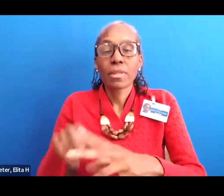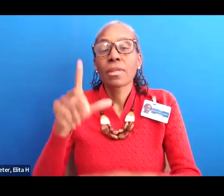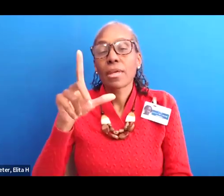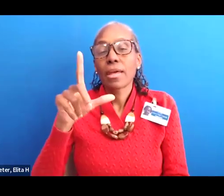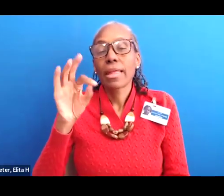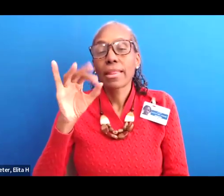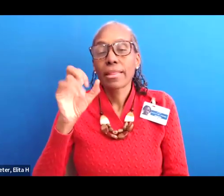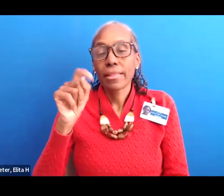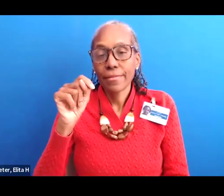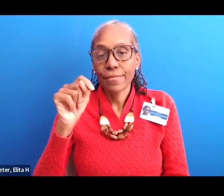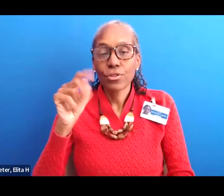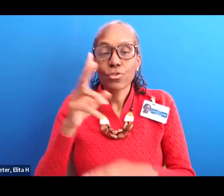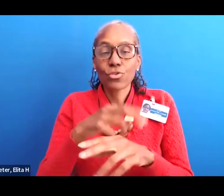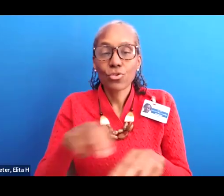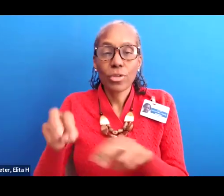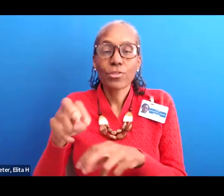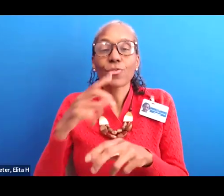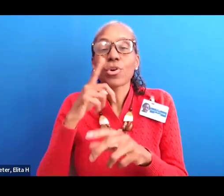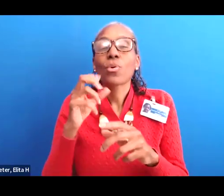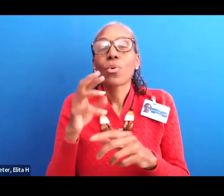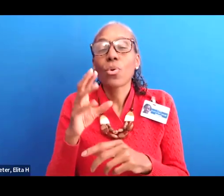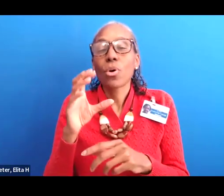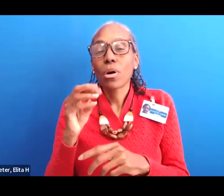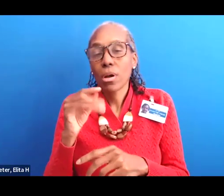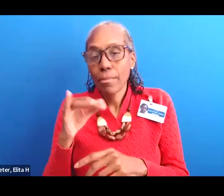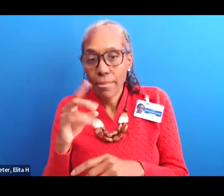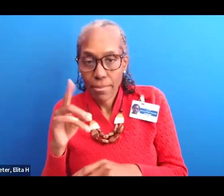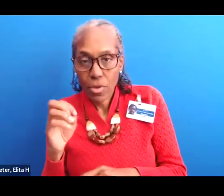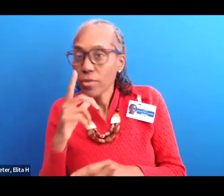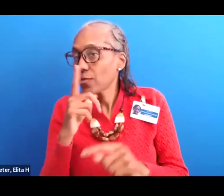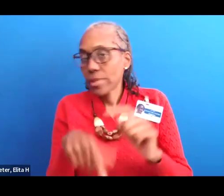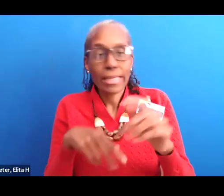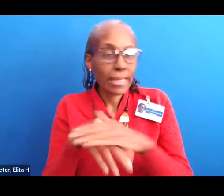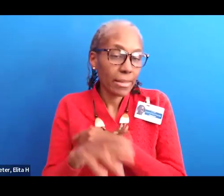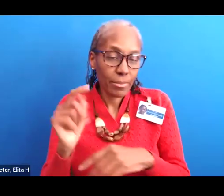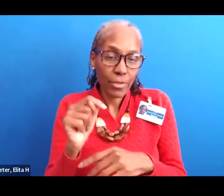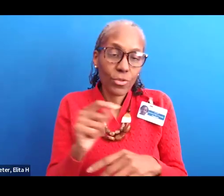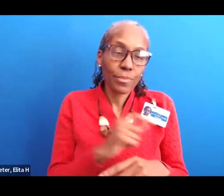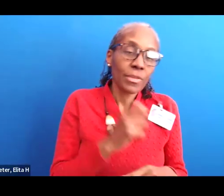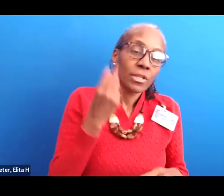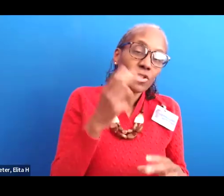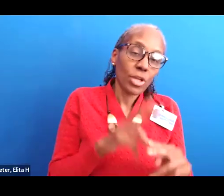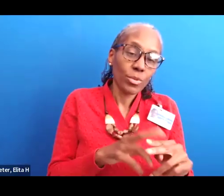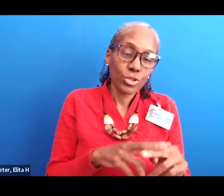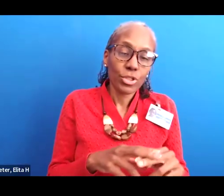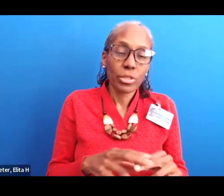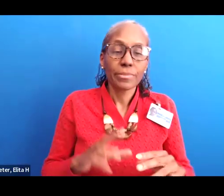Helps transfer you on and off. You could get a commode if you can't get into the bathroom. A shower chair fits nicely over a toilet.